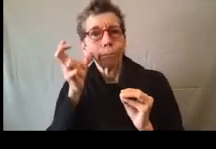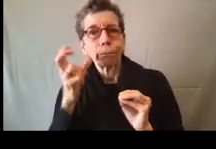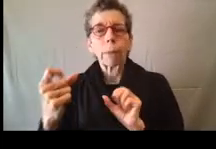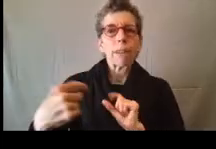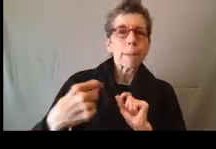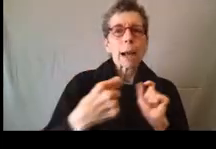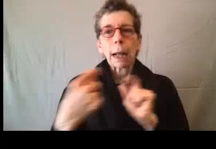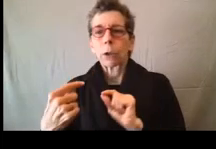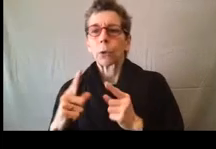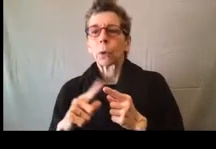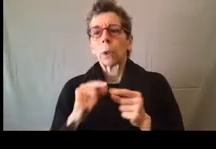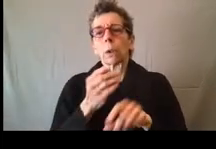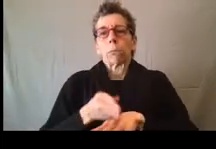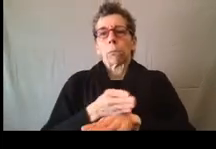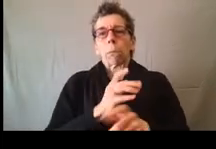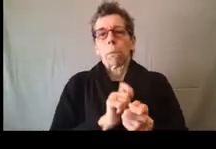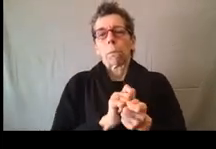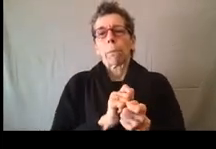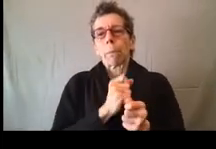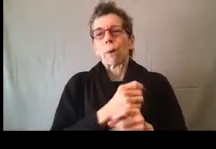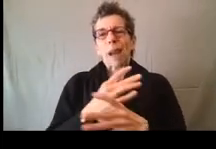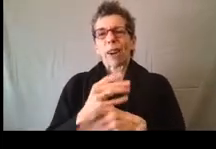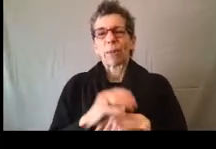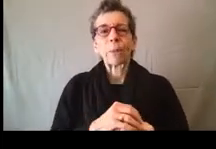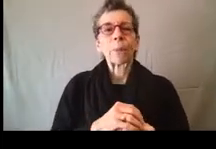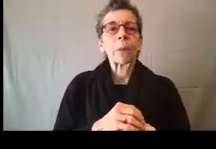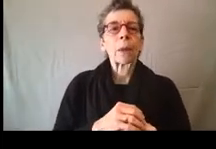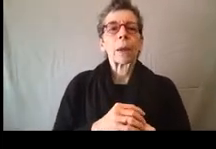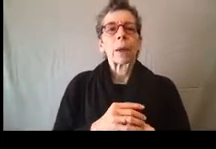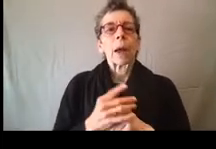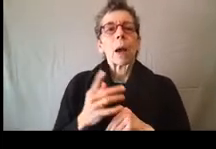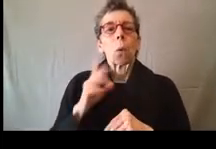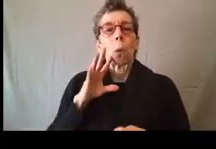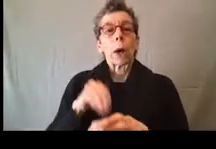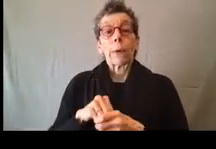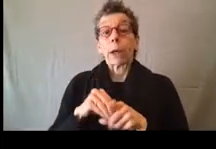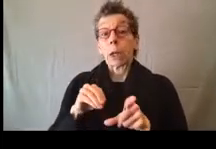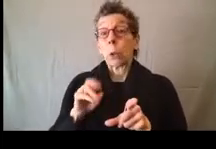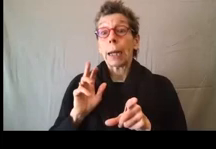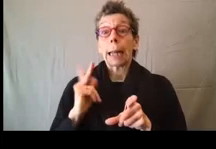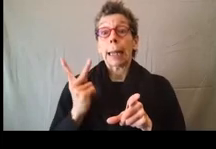prepare for dissemination. Here we also include a link to small business work toolkits, if